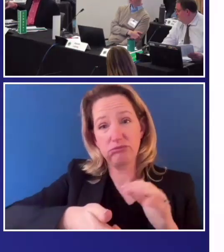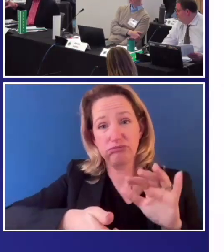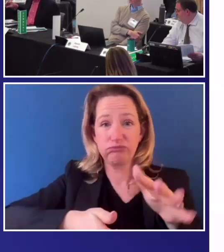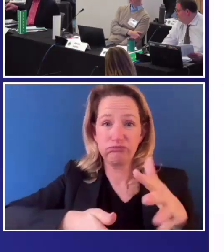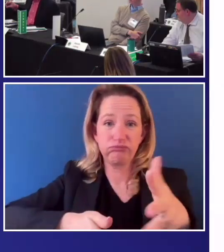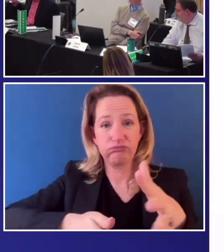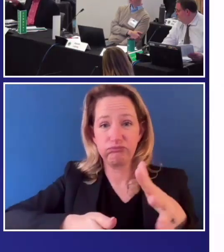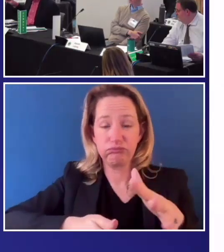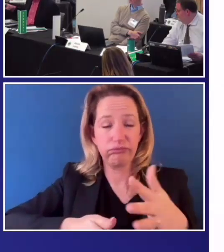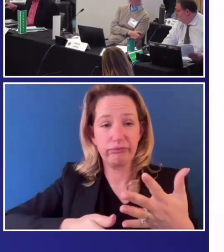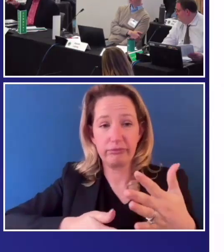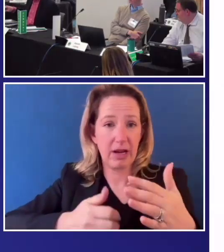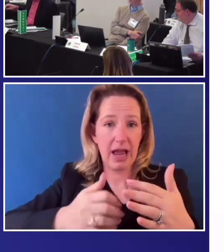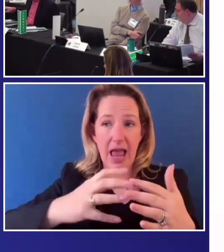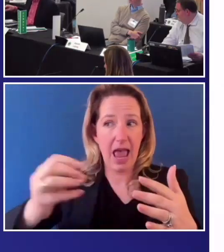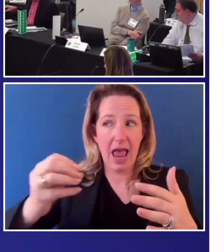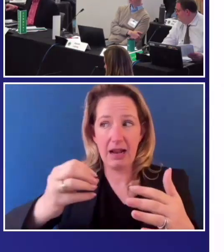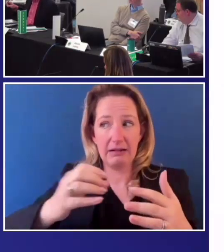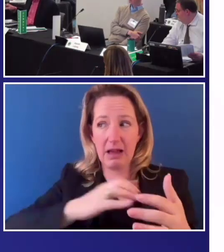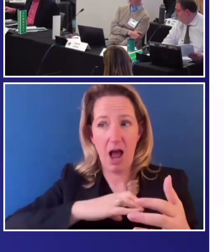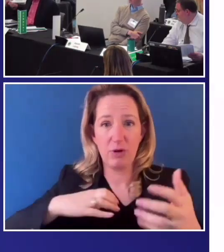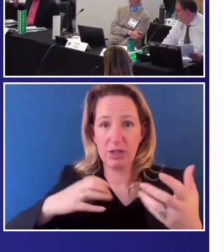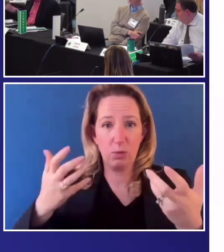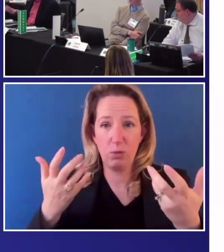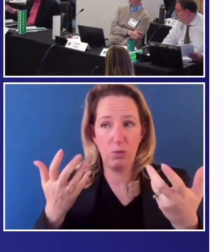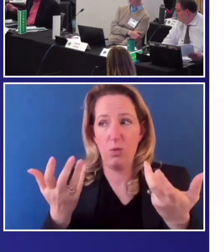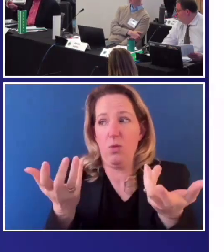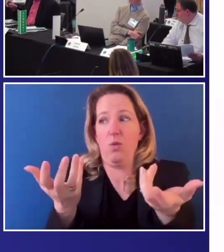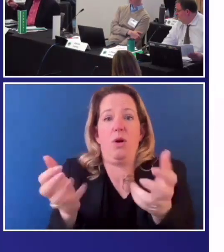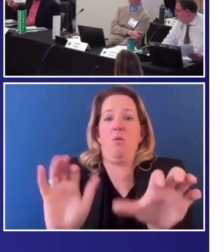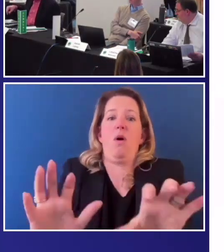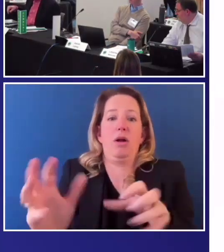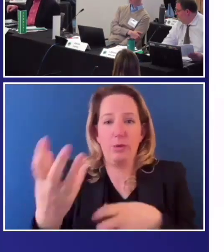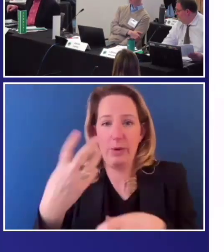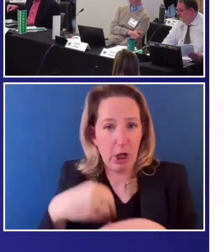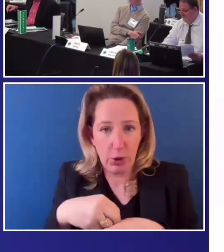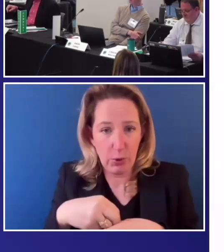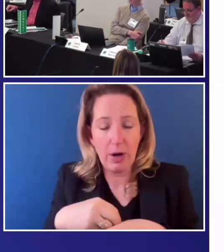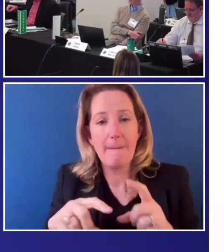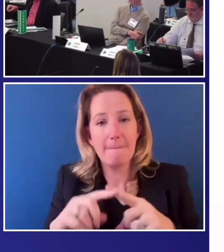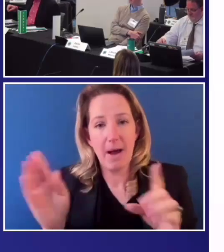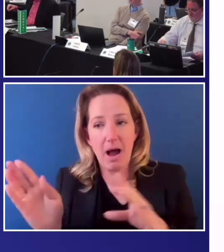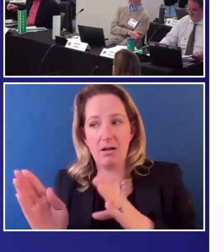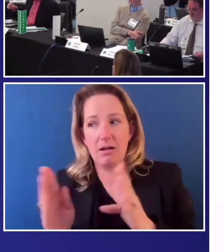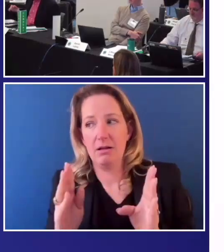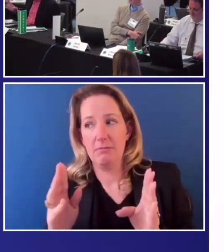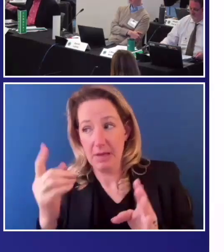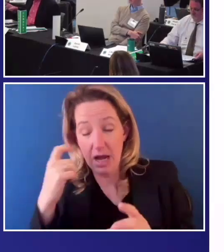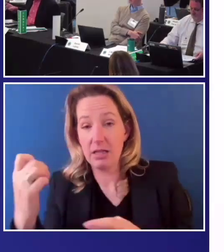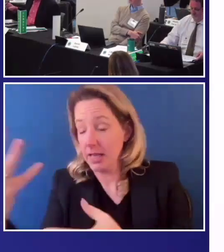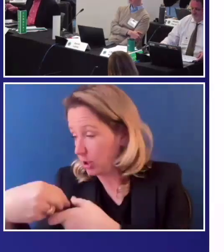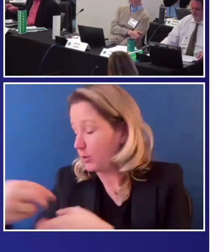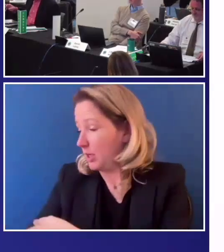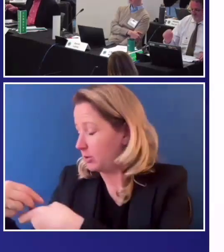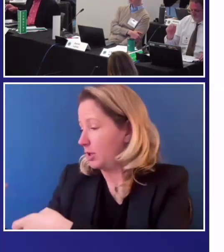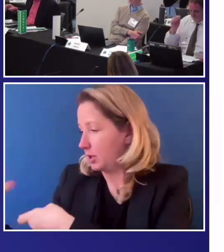the law, Congress would probably not want to be including. So that being the case, and I don't, I don't know if this is even